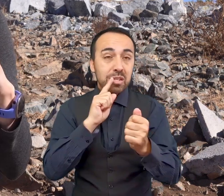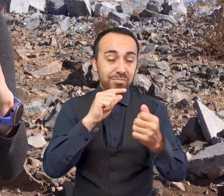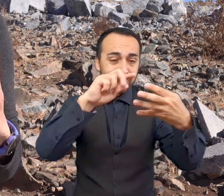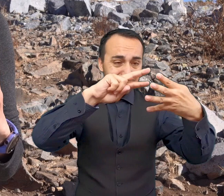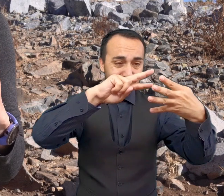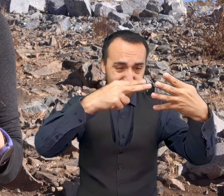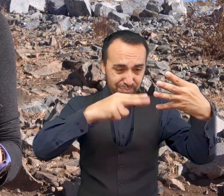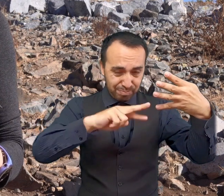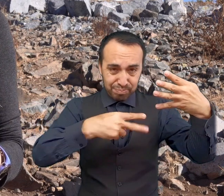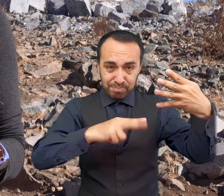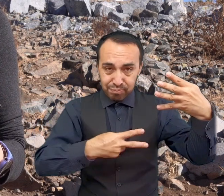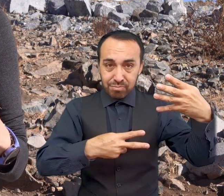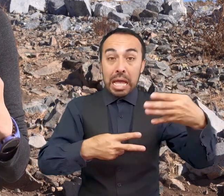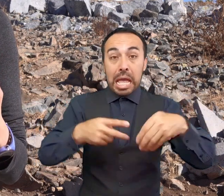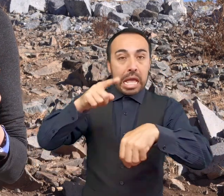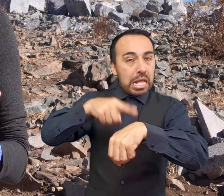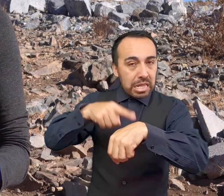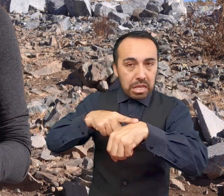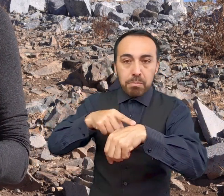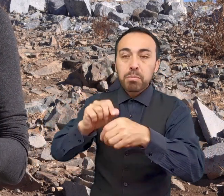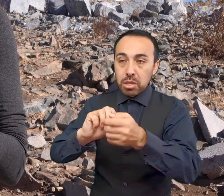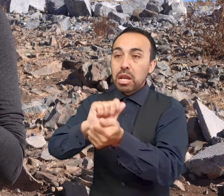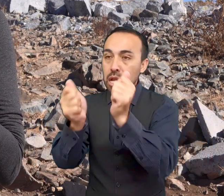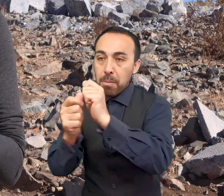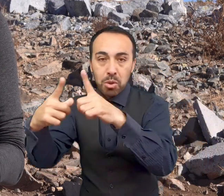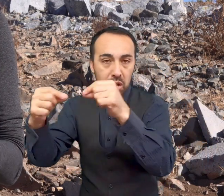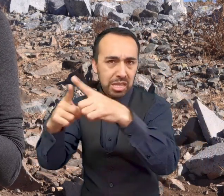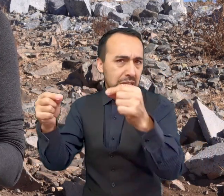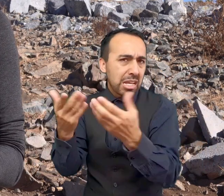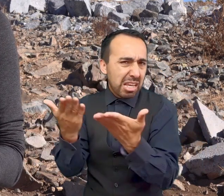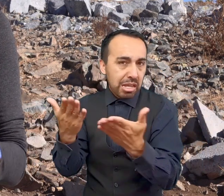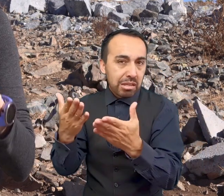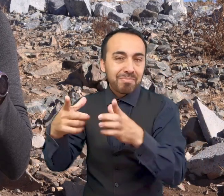The timescales of stellar evolution depend on the mass of the star: